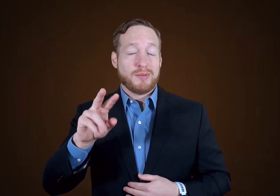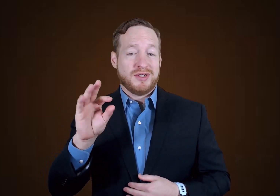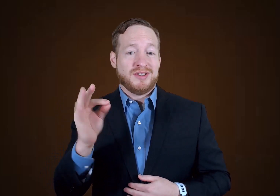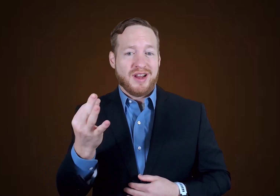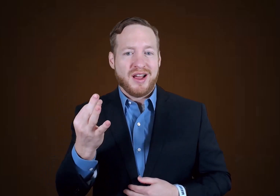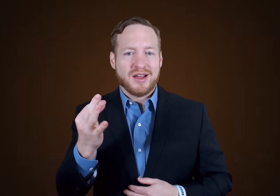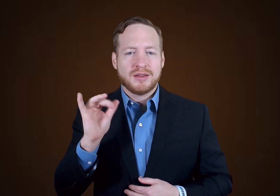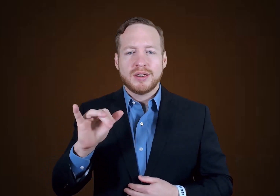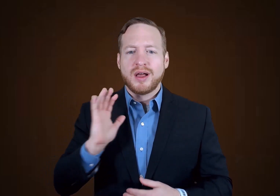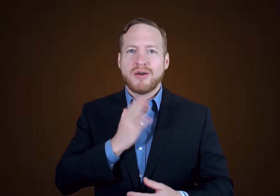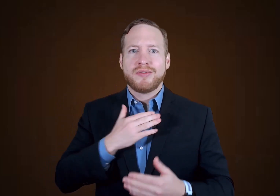and Monday November 9th